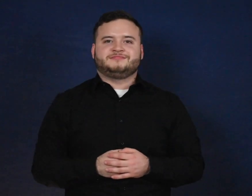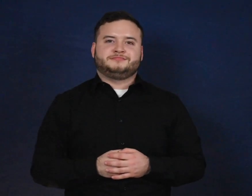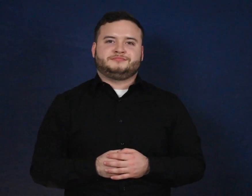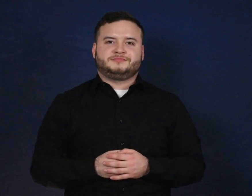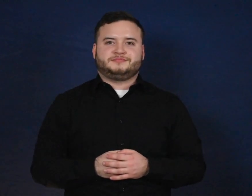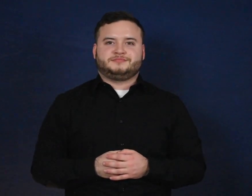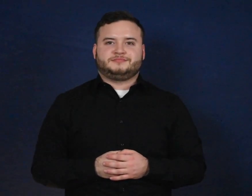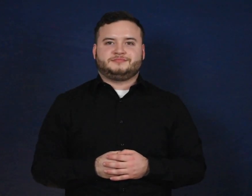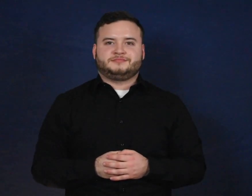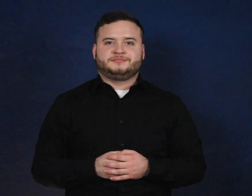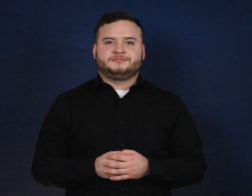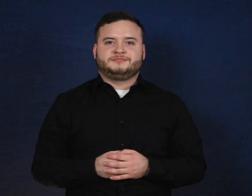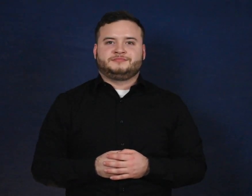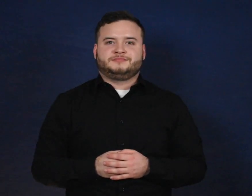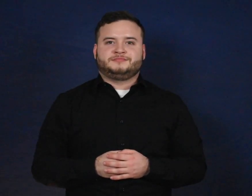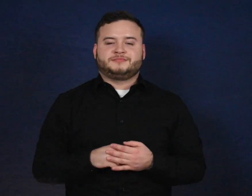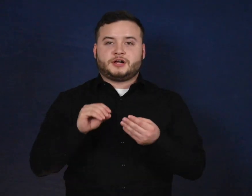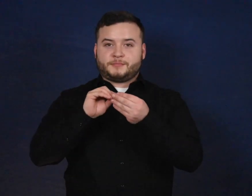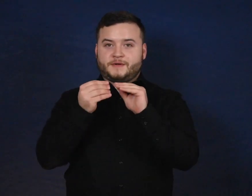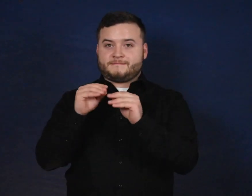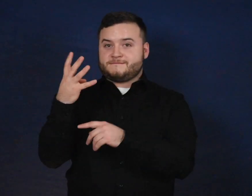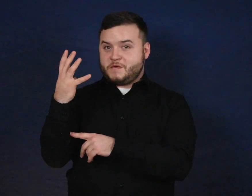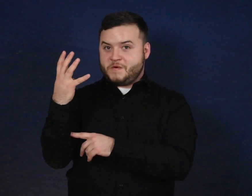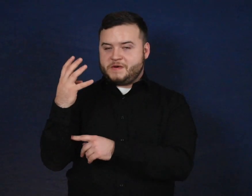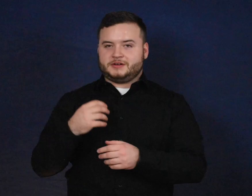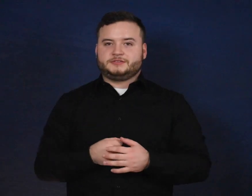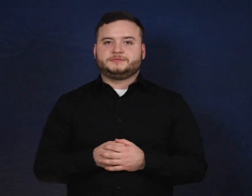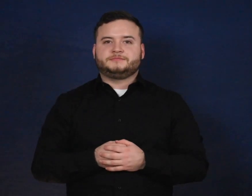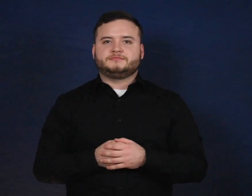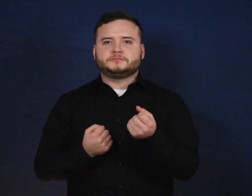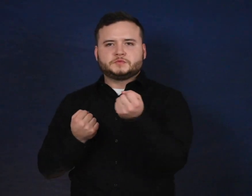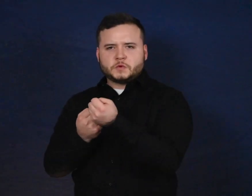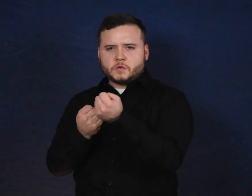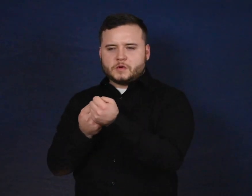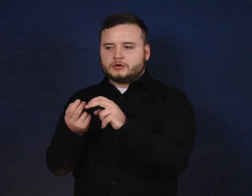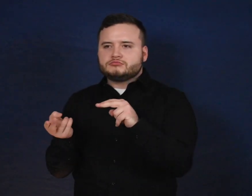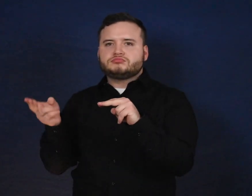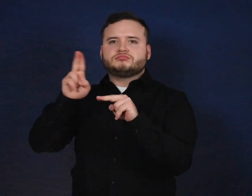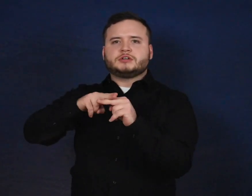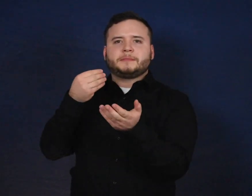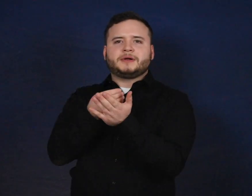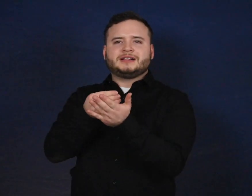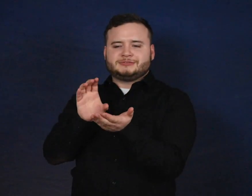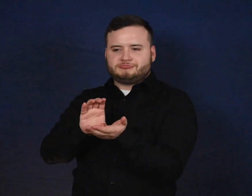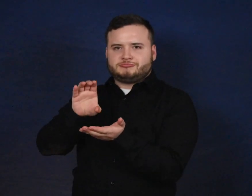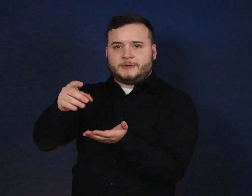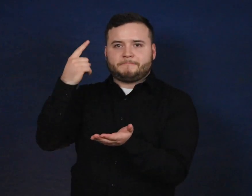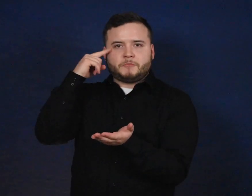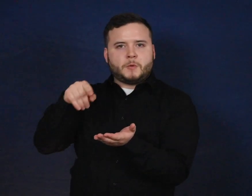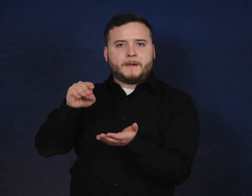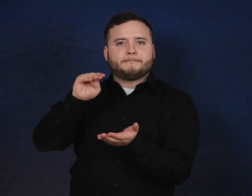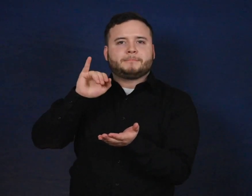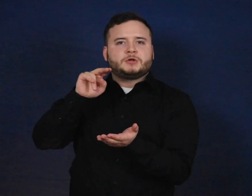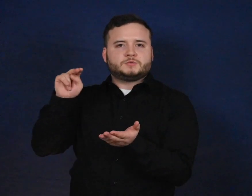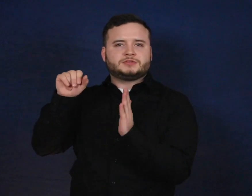4. Support additional funding for the Minnesota